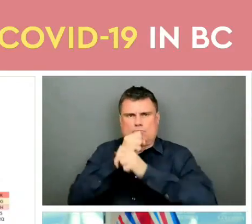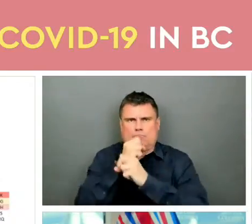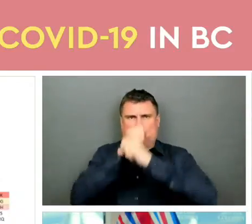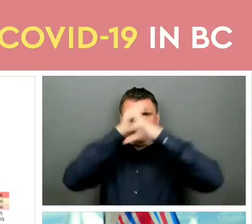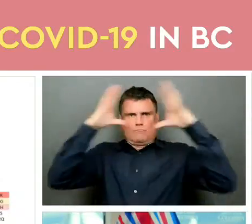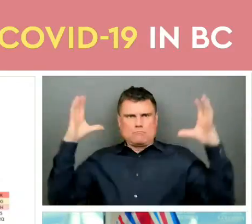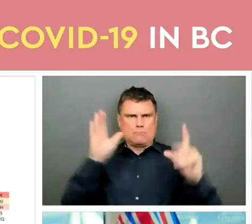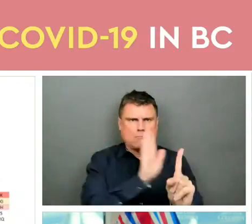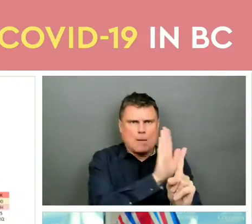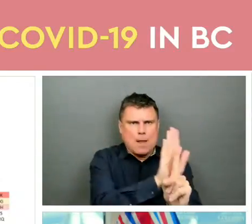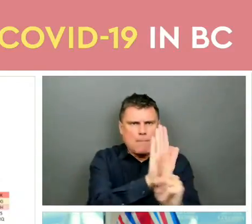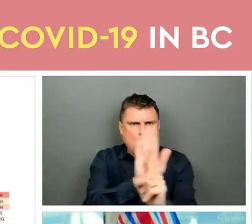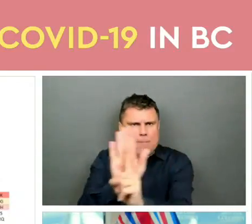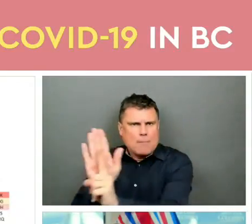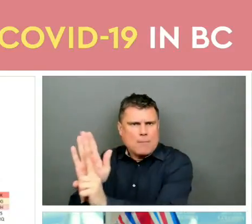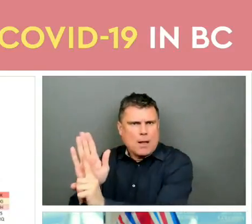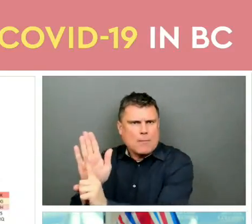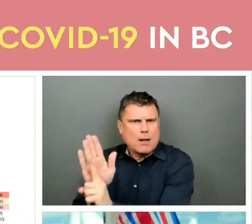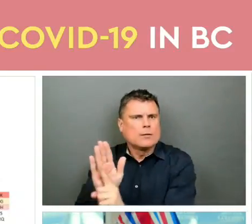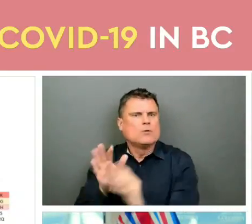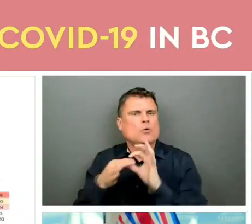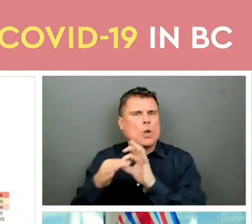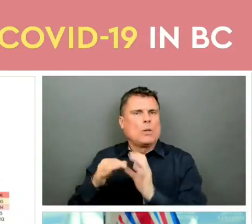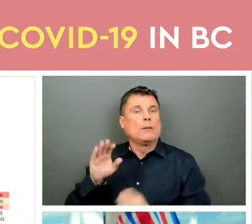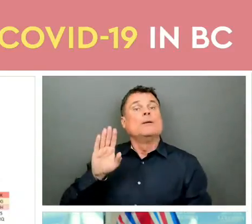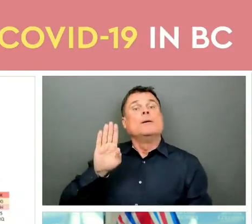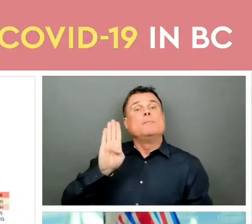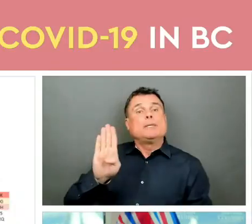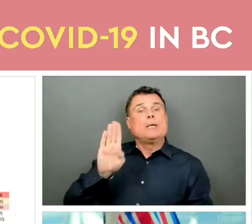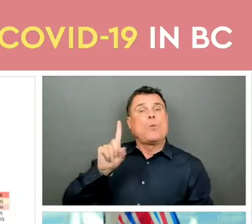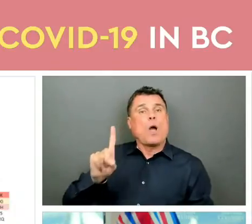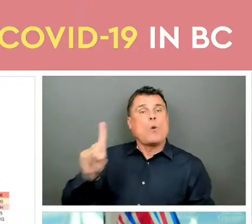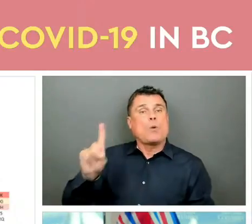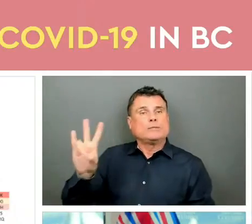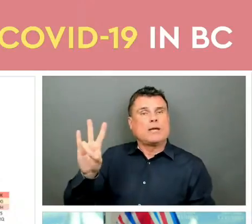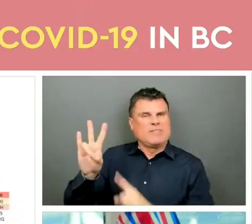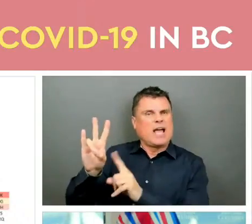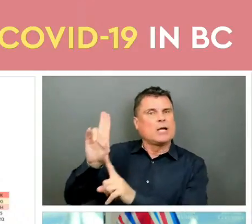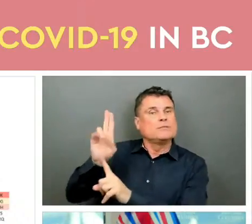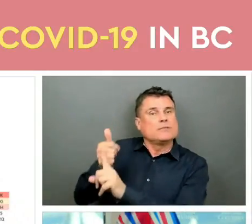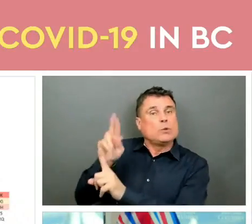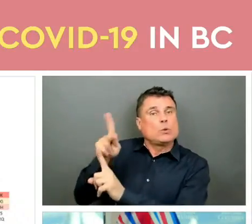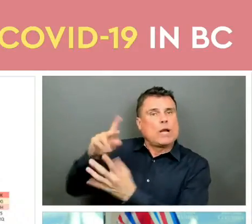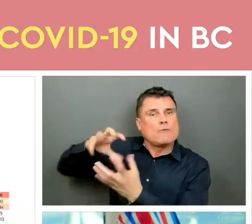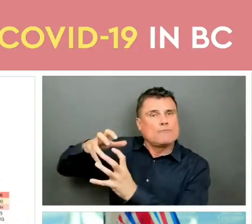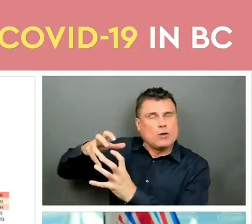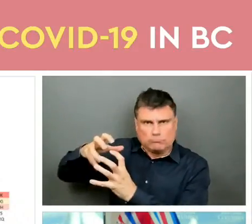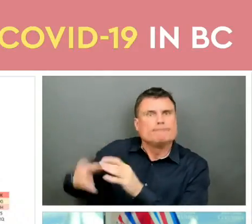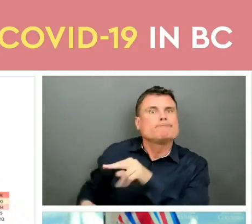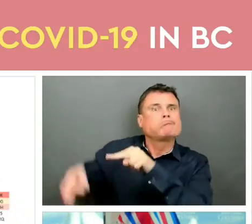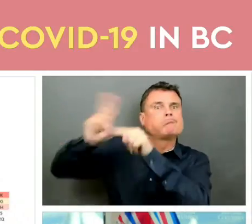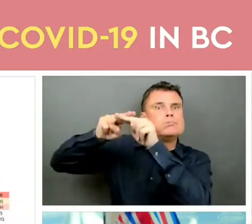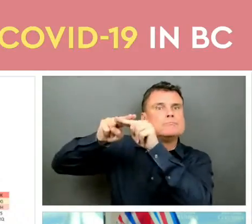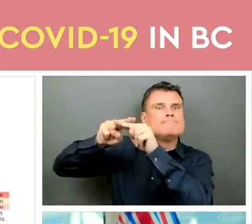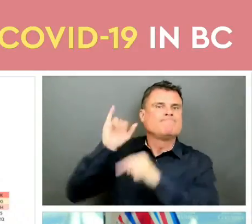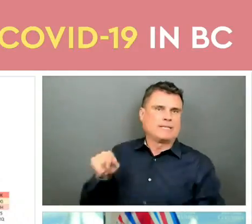B 117. So we need now to shift our strategy so that we can use the whole genome sequencing